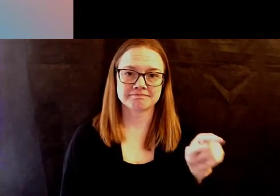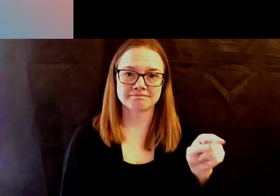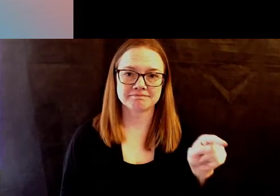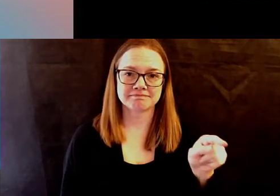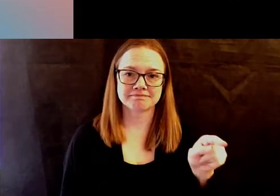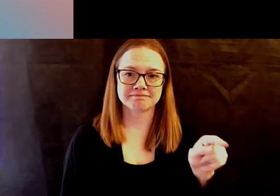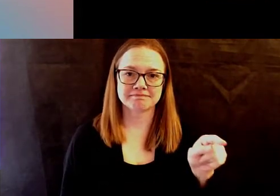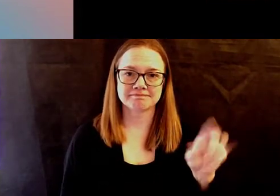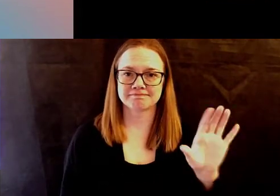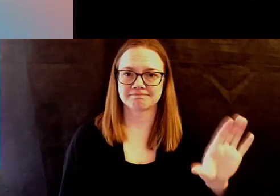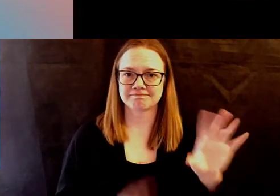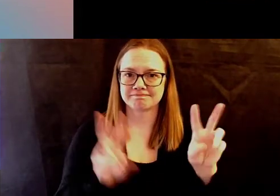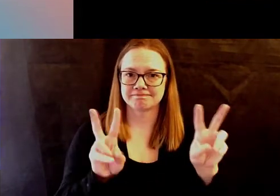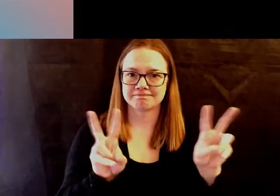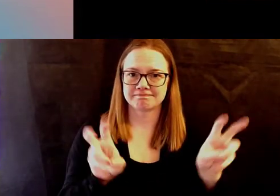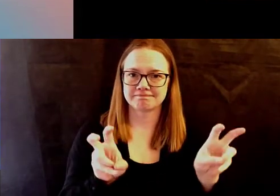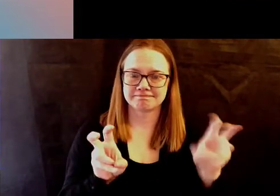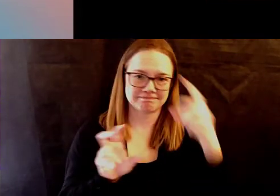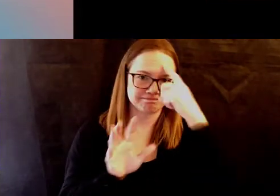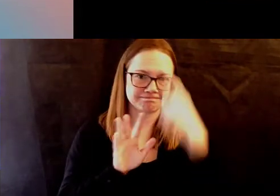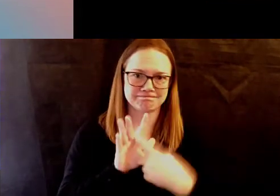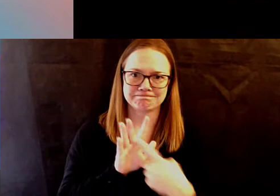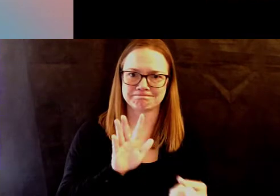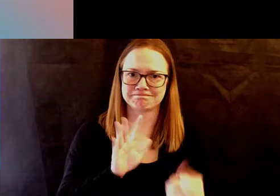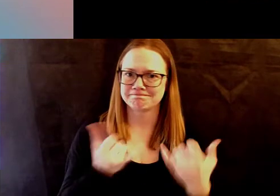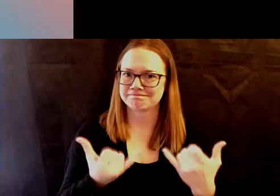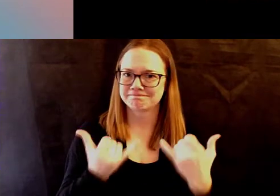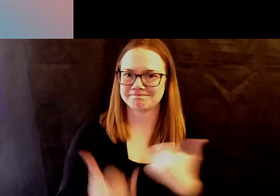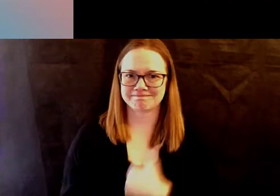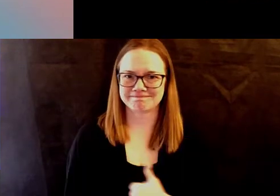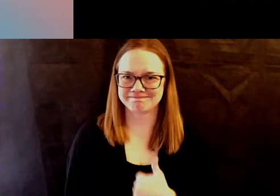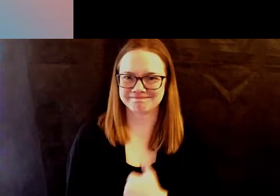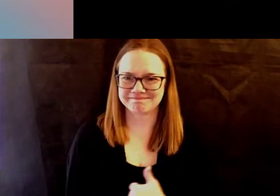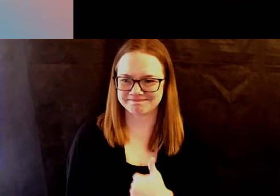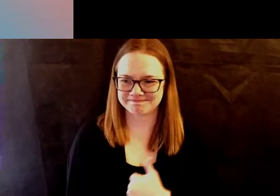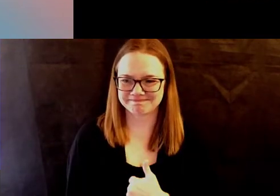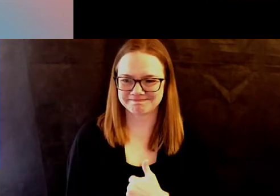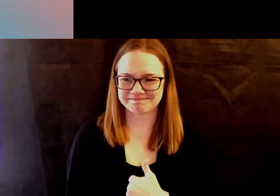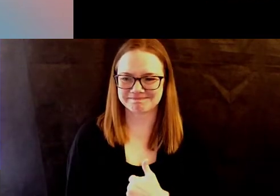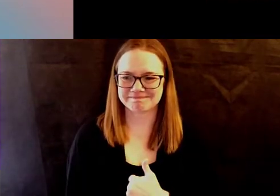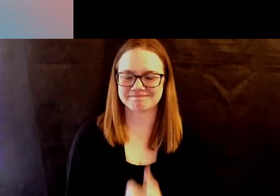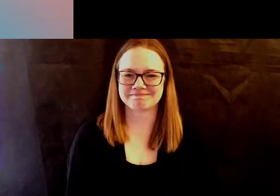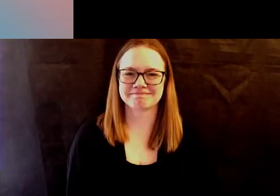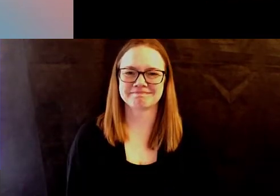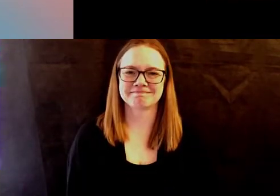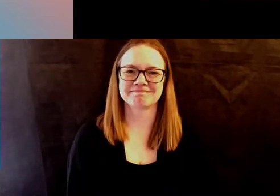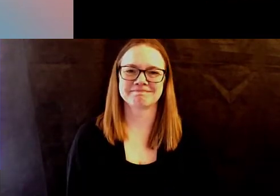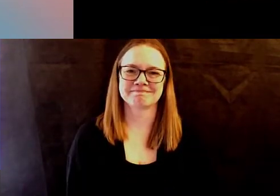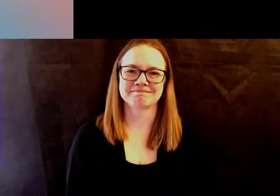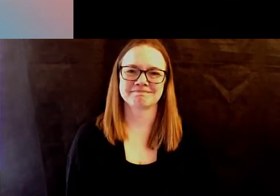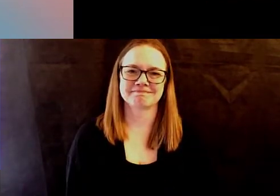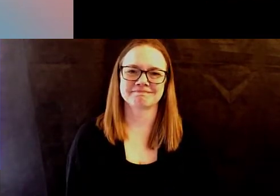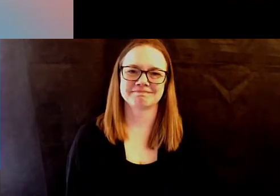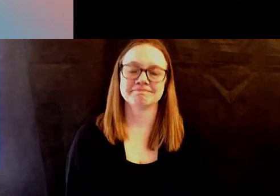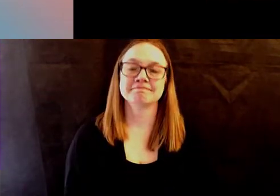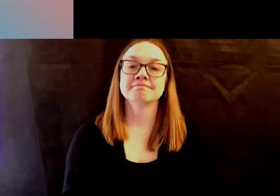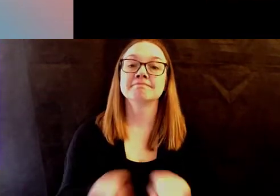his title escapes me right now. Sorry, but also from our team.